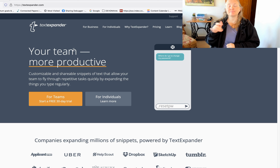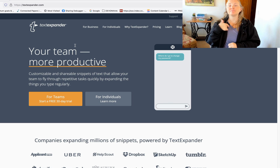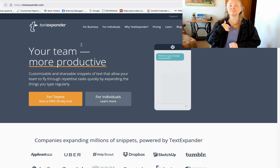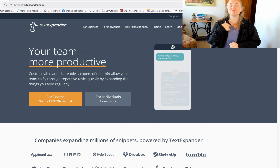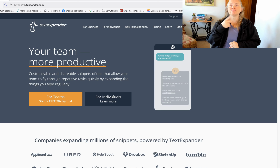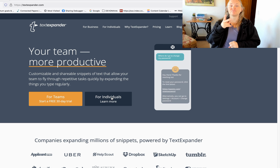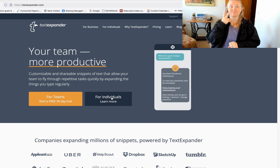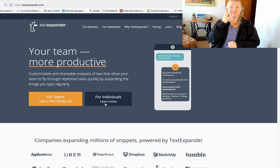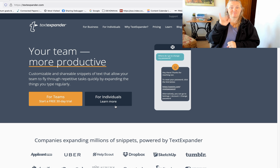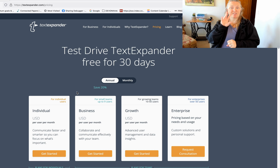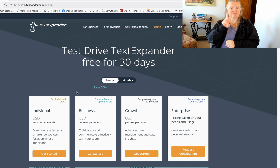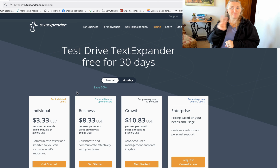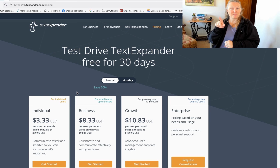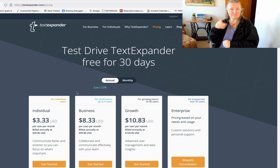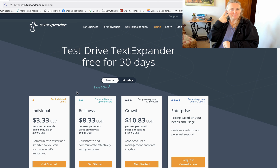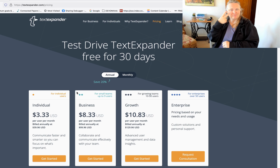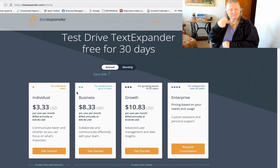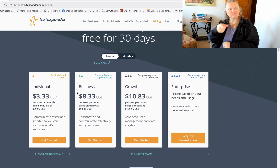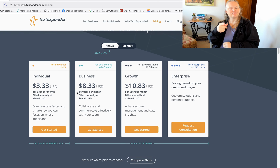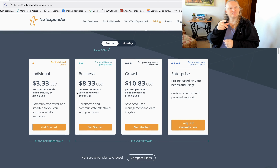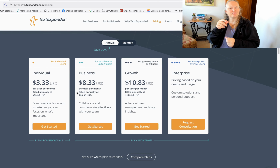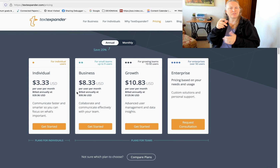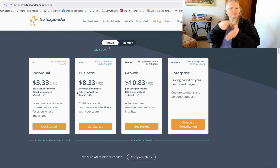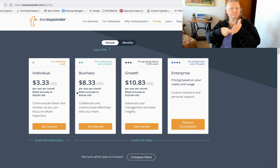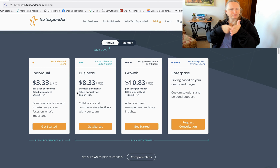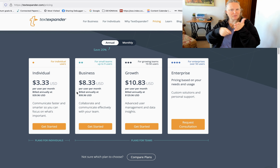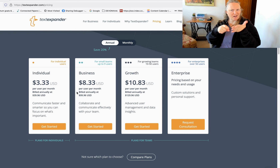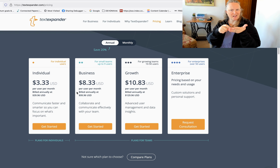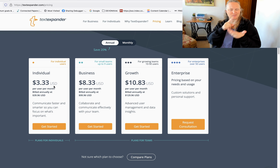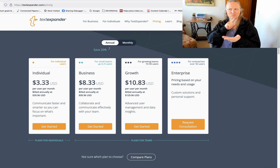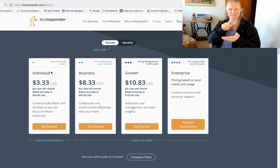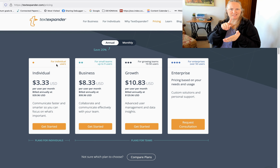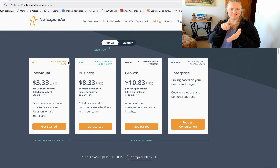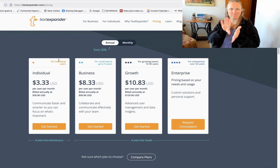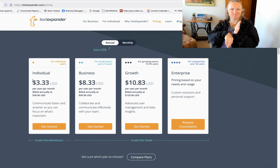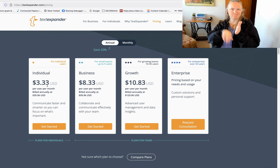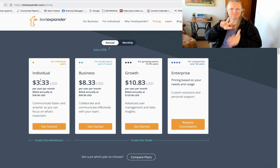Once you get there, take just a quick look at the pricing for individual